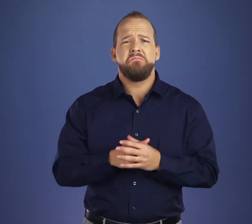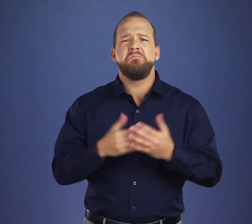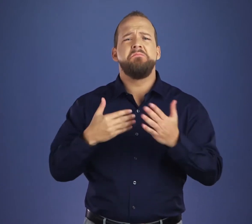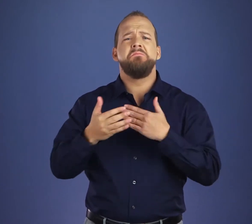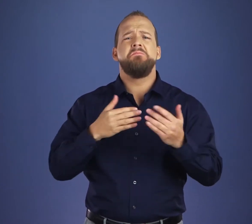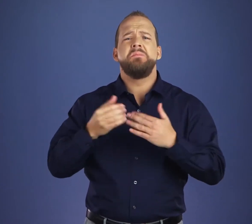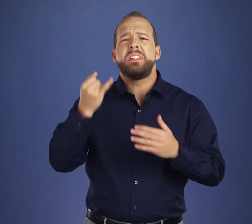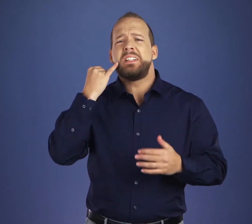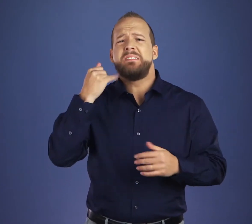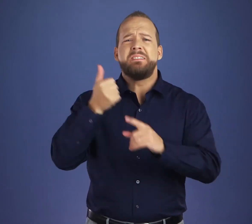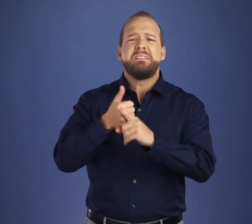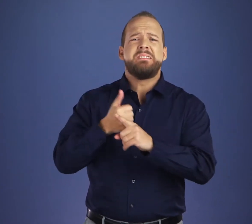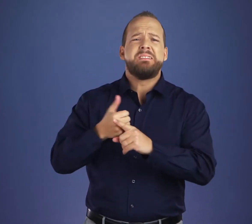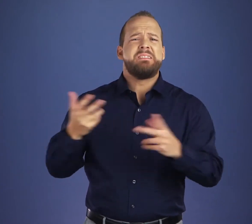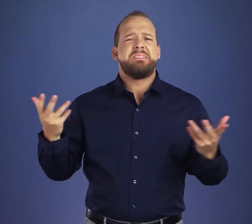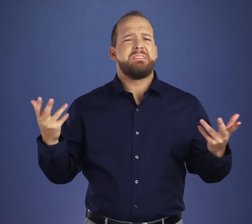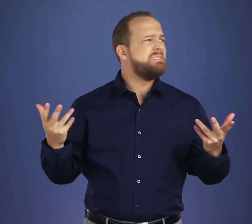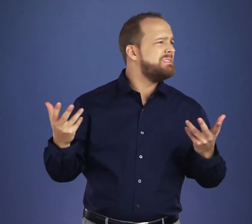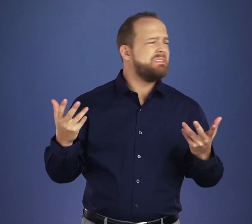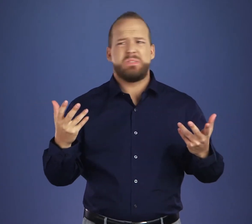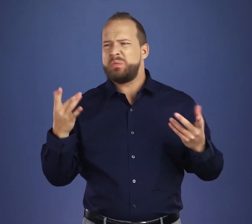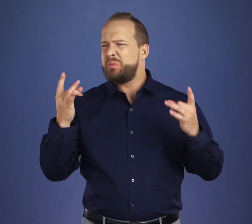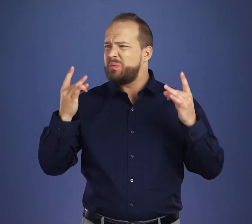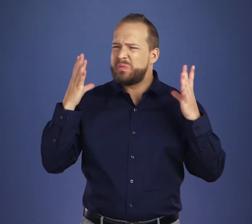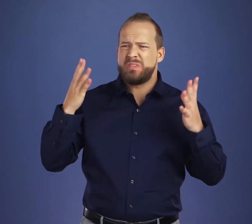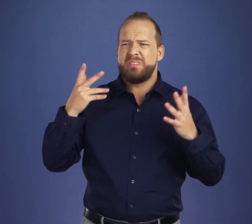You can declare yourself in; nobody can keep you out.